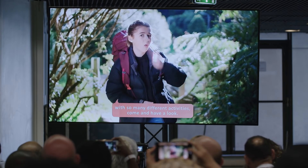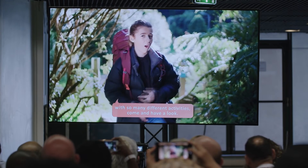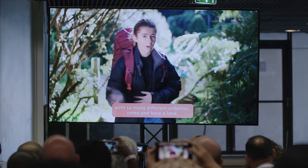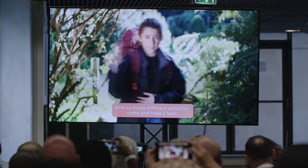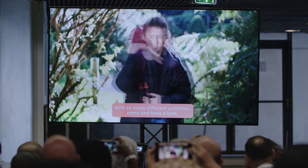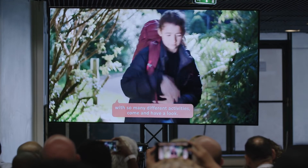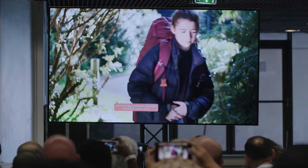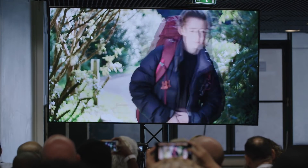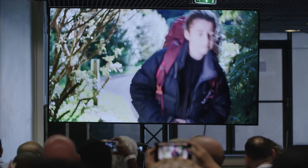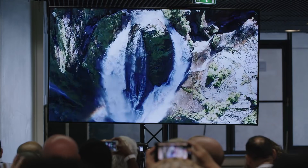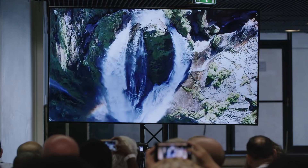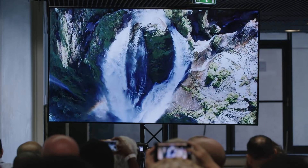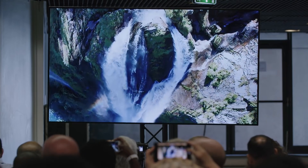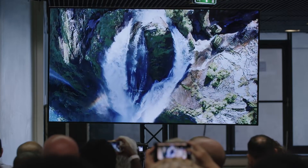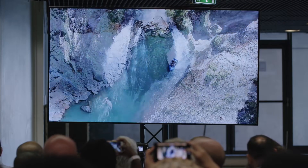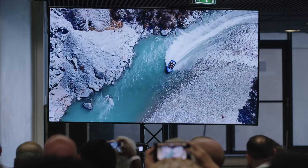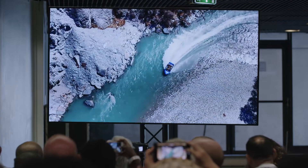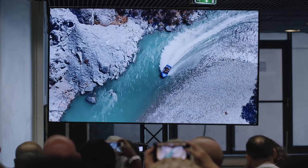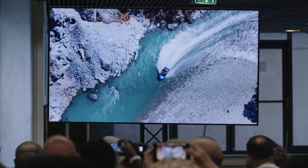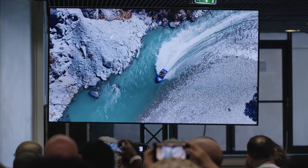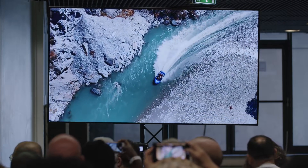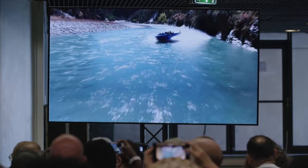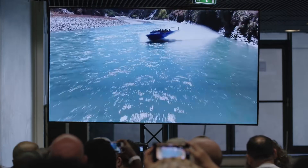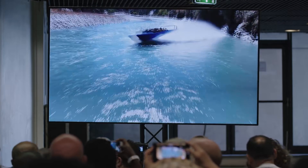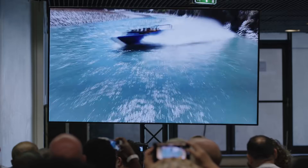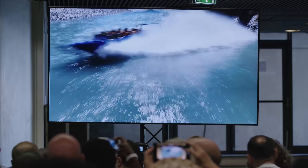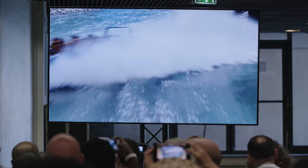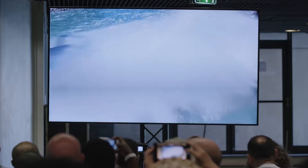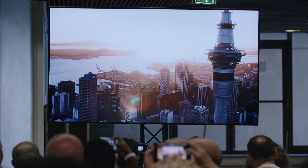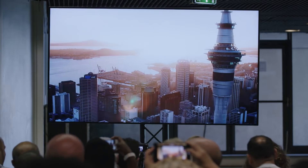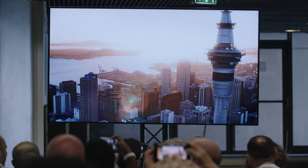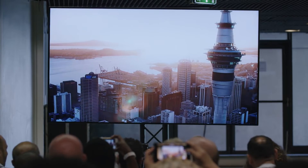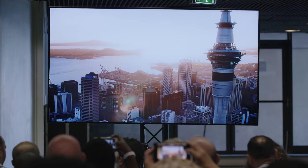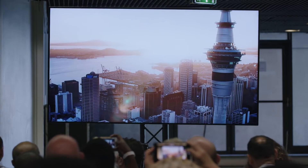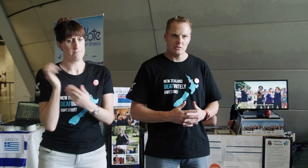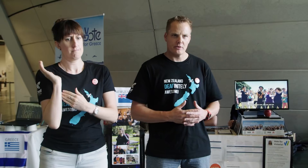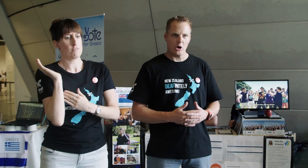We are the only organisation, the only country in the world, that has a full week celebrating their country's sign language.